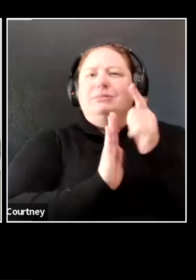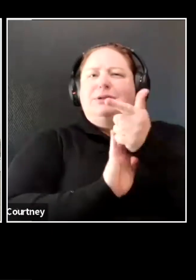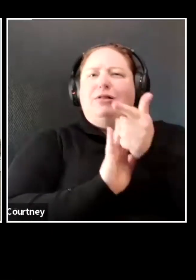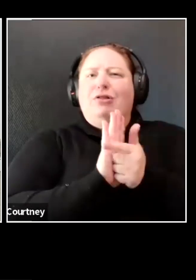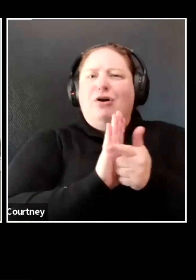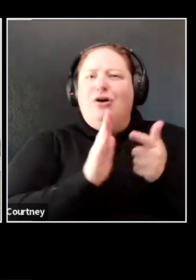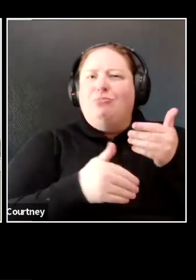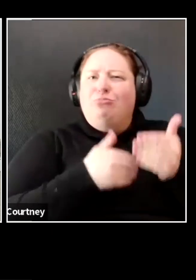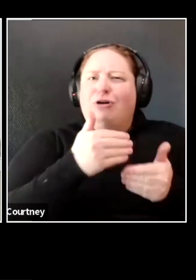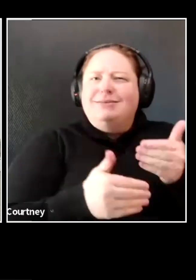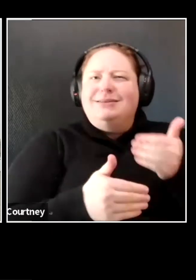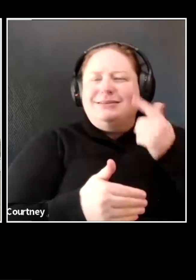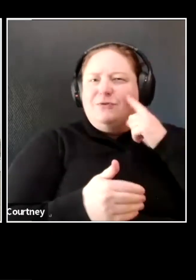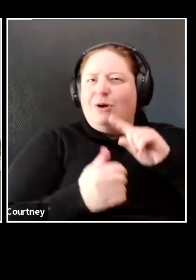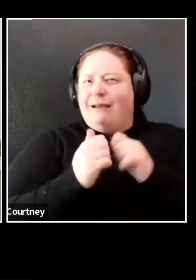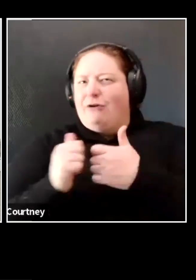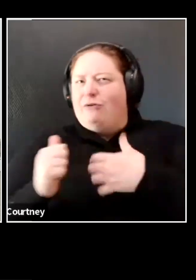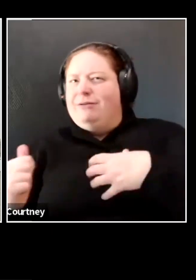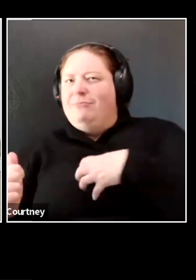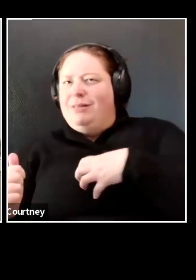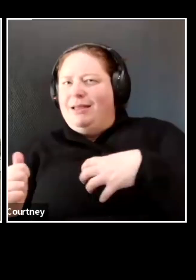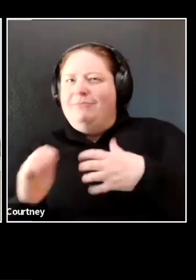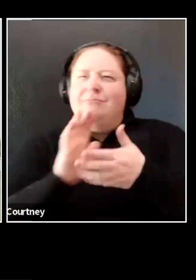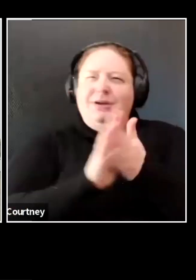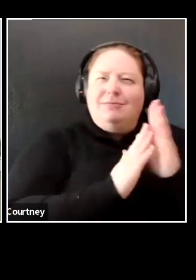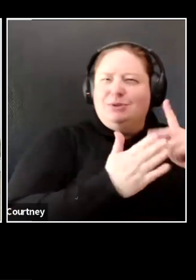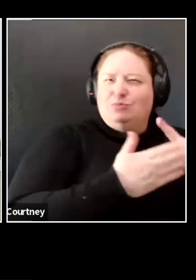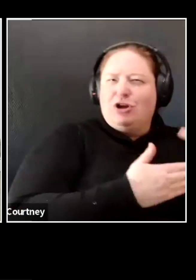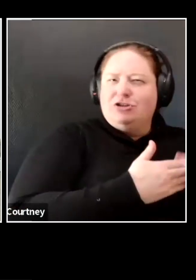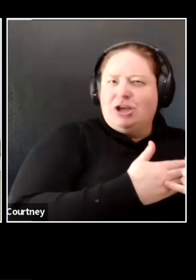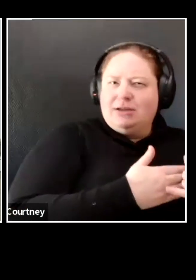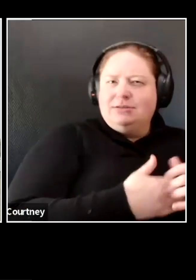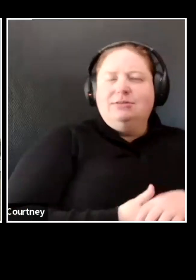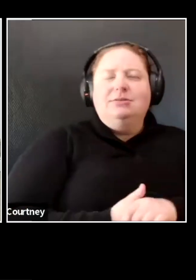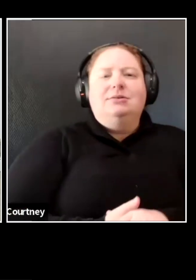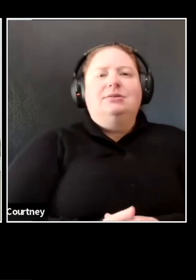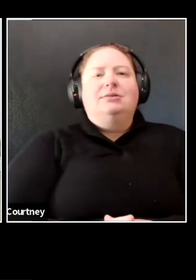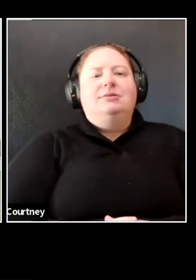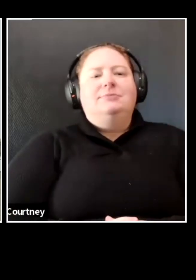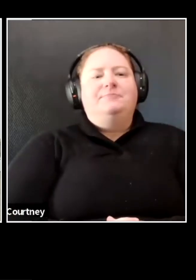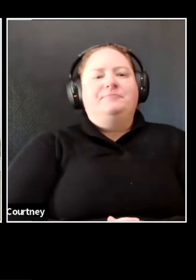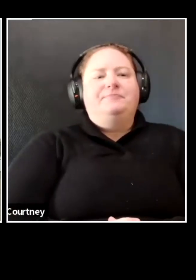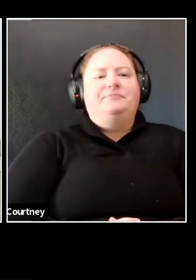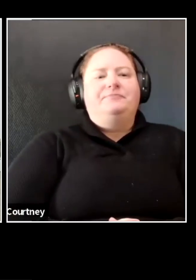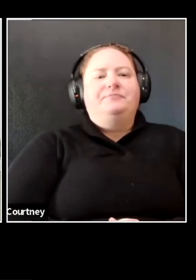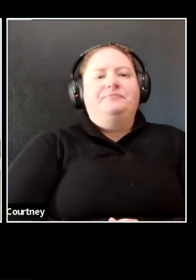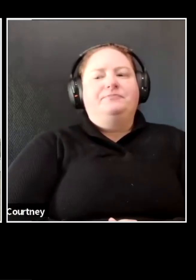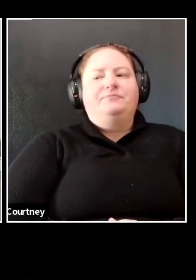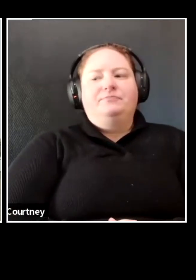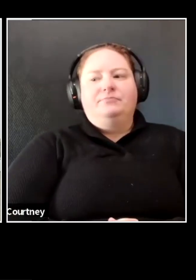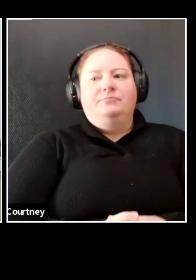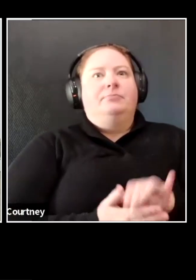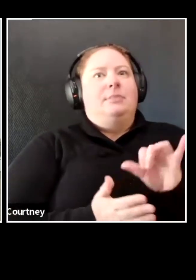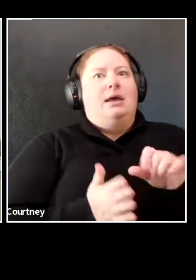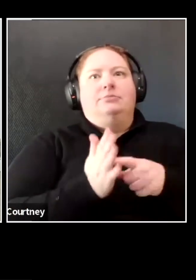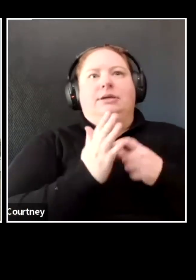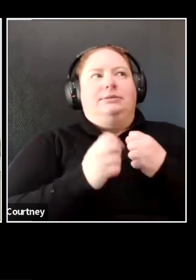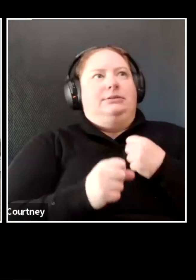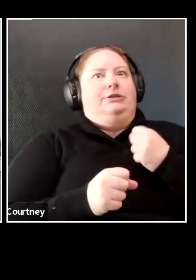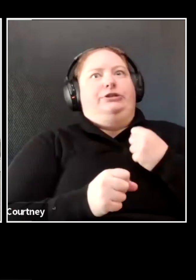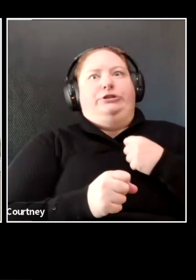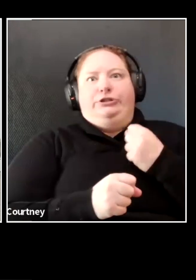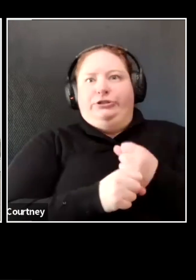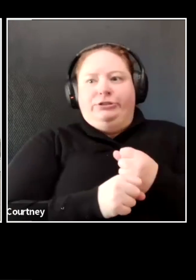a complaint becomes a project. Um, and and you know, and that takes years from people saying,